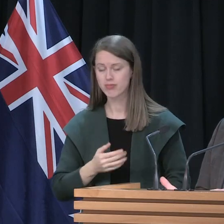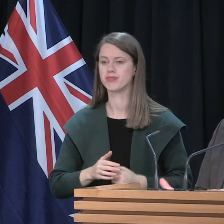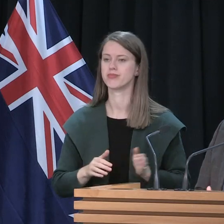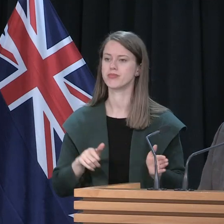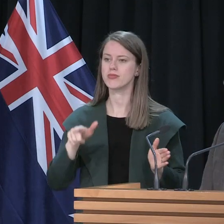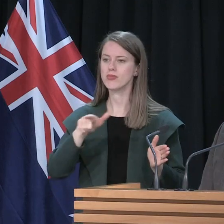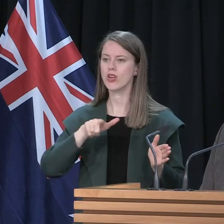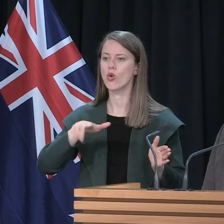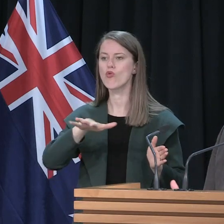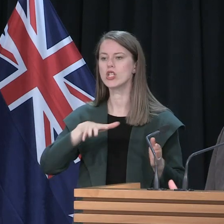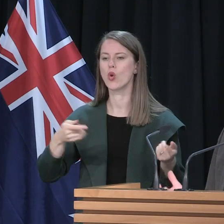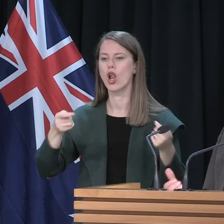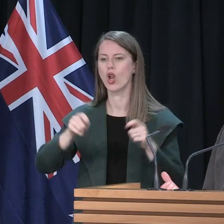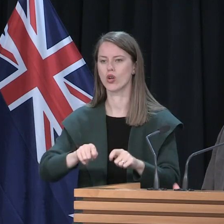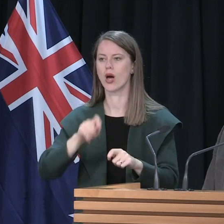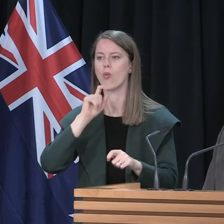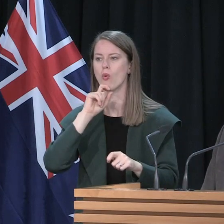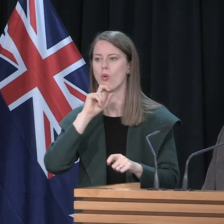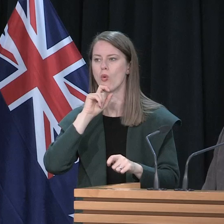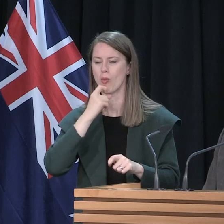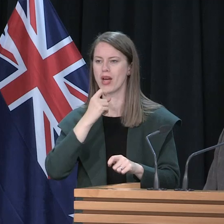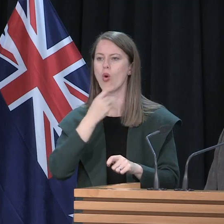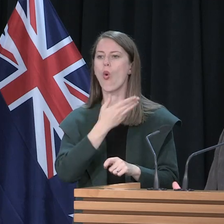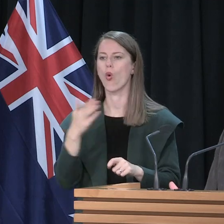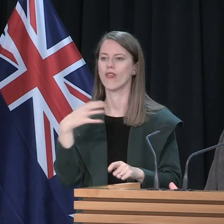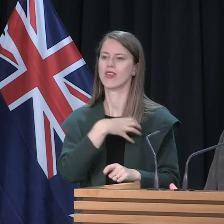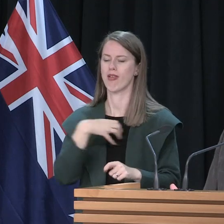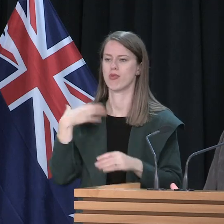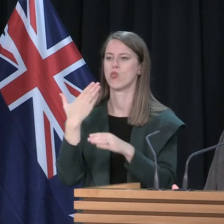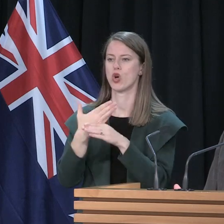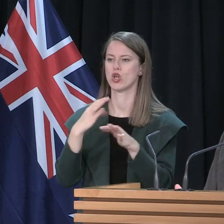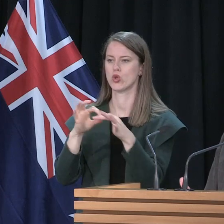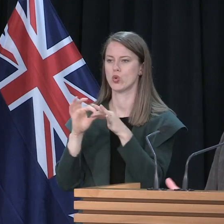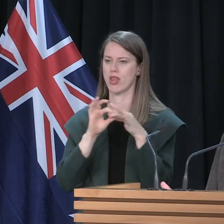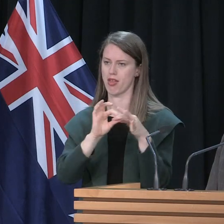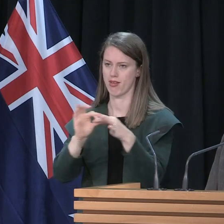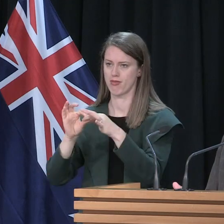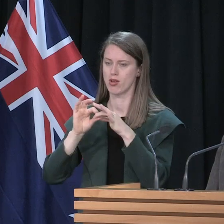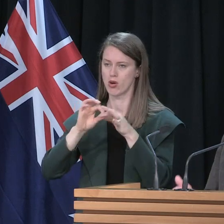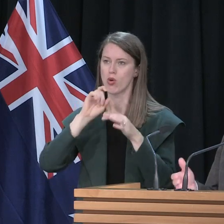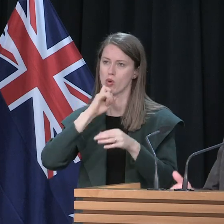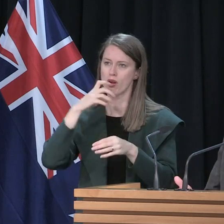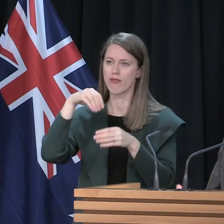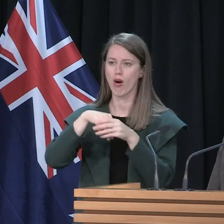be able to manage that effectively? >> DR ASHLEY Local or regional